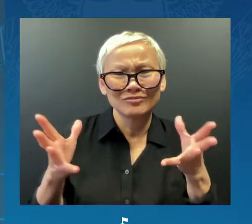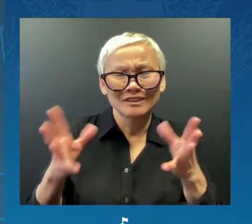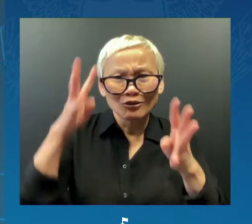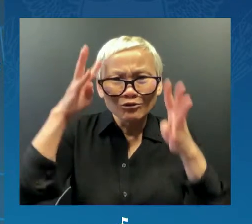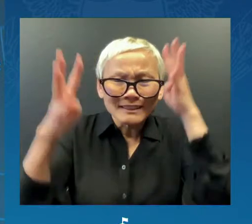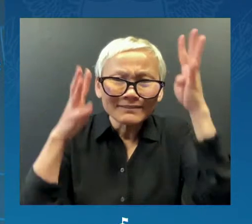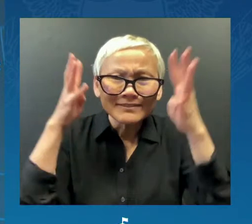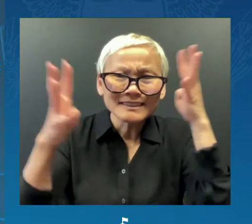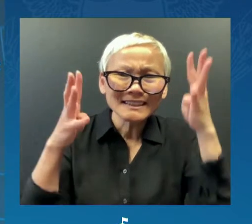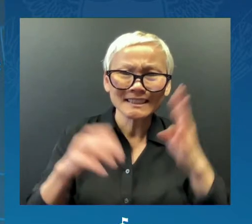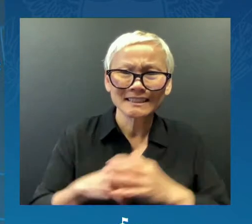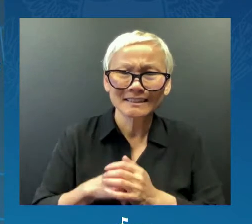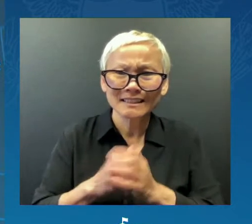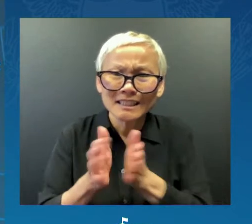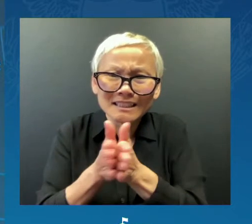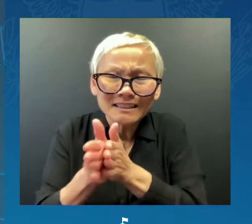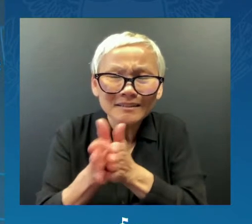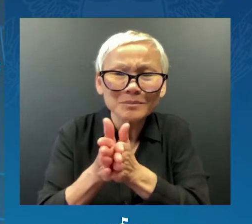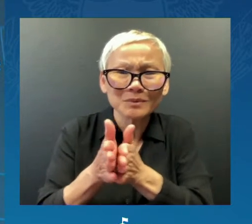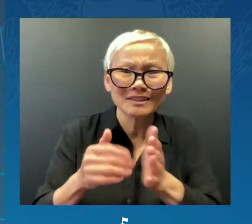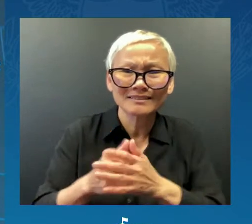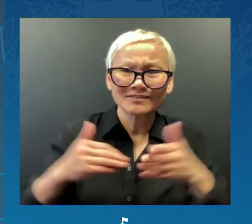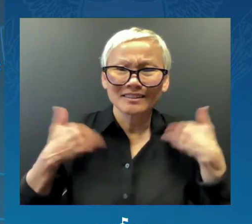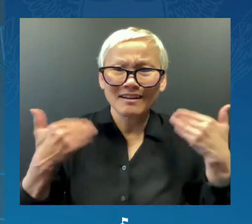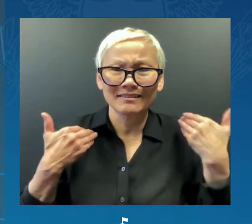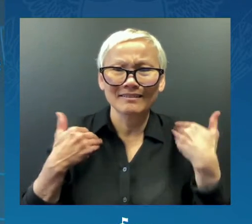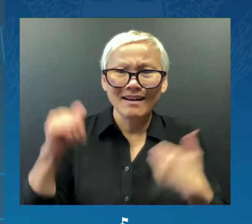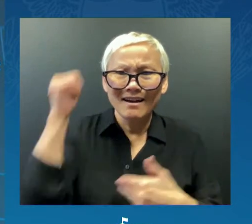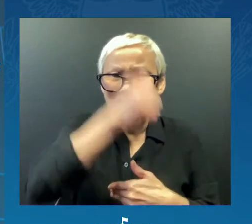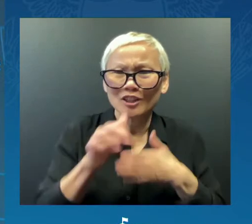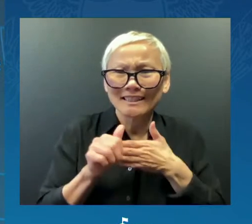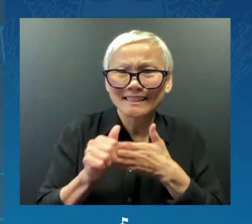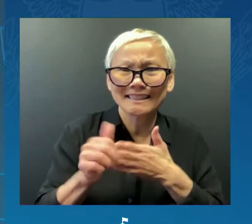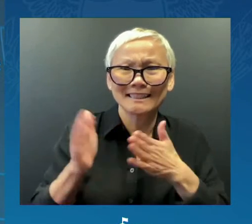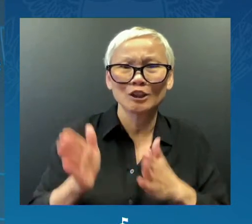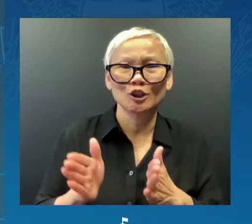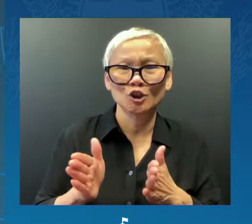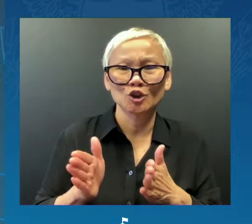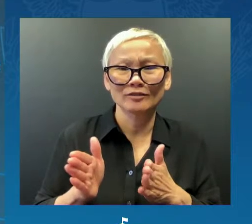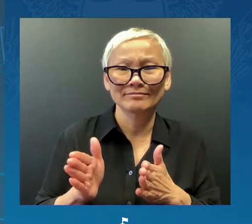These young leaders, the majority of whom were born in the 21st century,